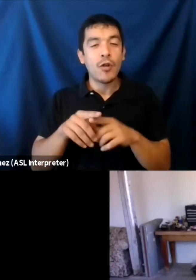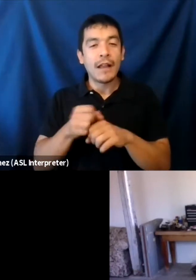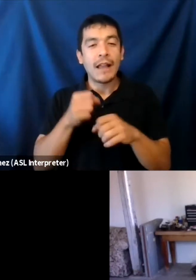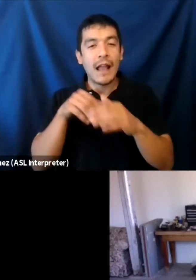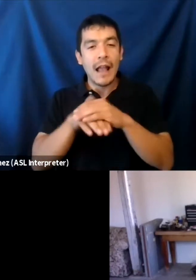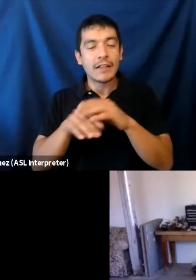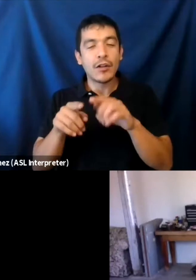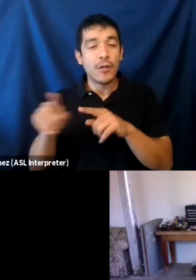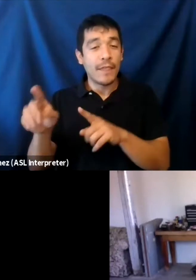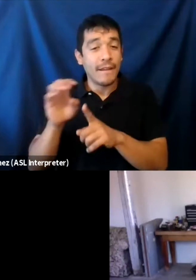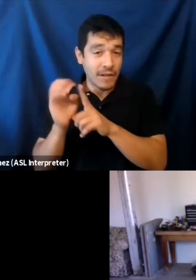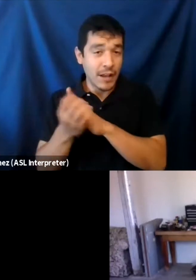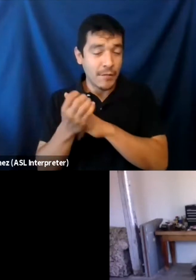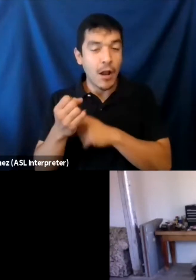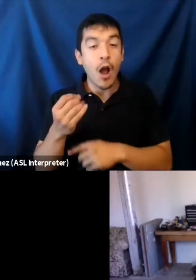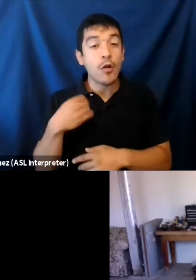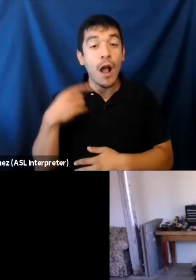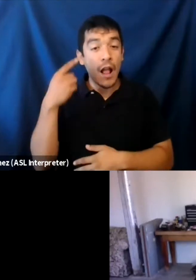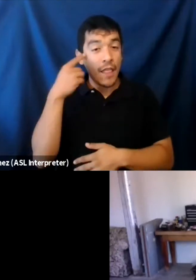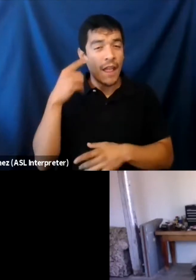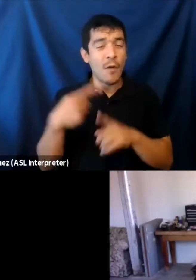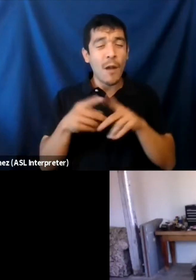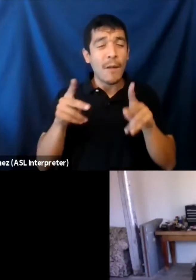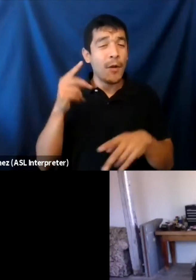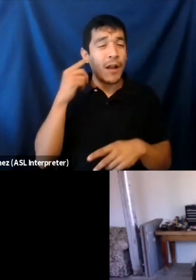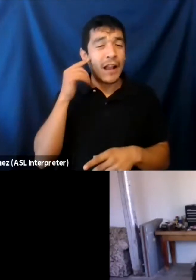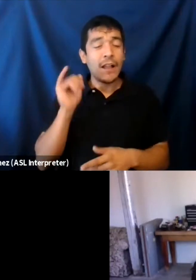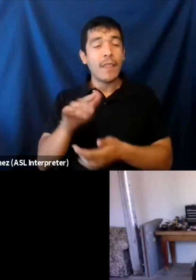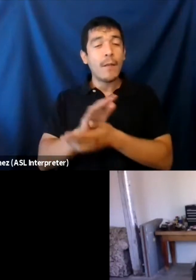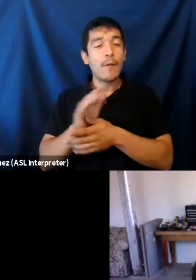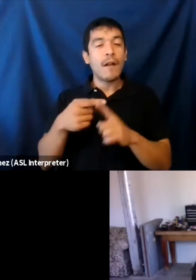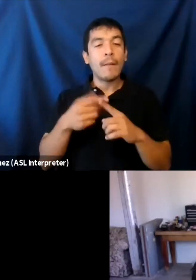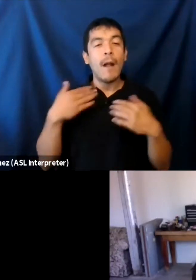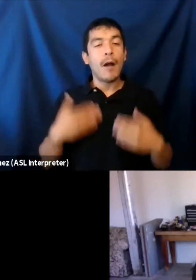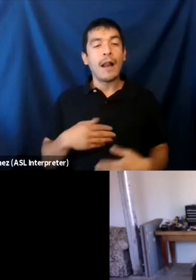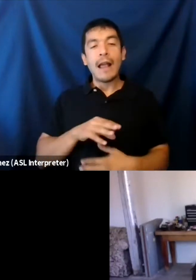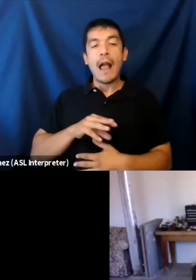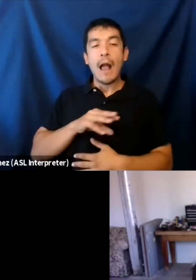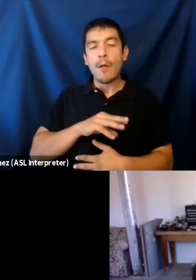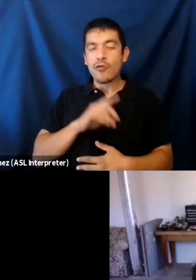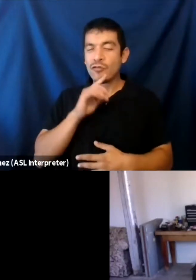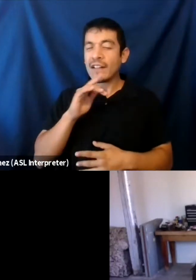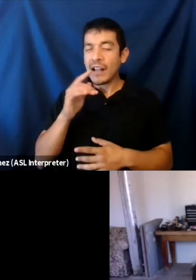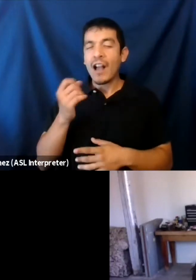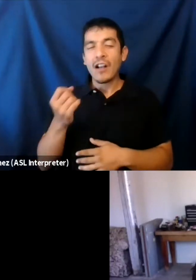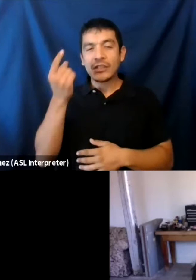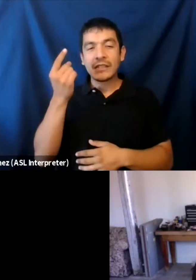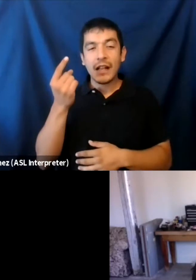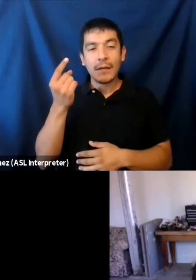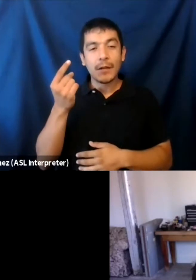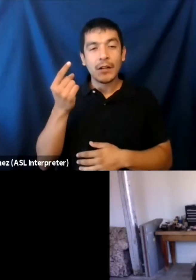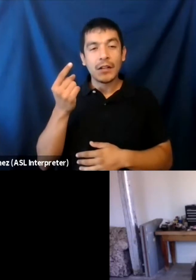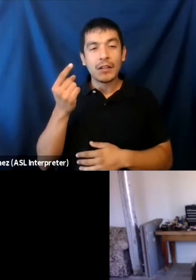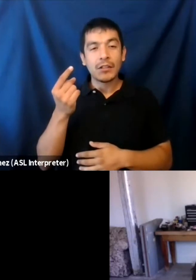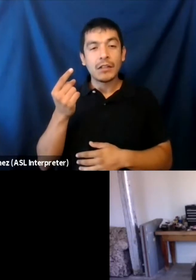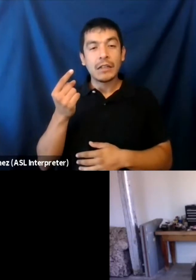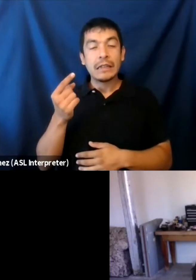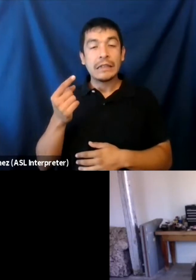So I think that when people hear it's a film, that's about body cameras, there's understandable apprehension about seeing it